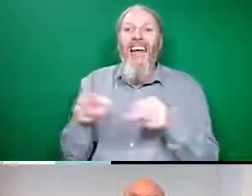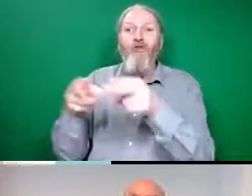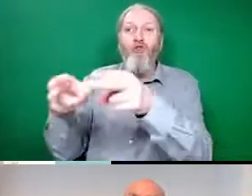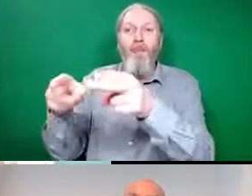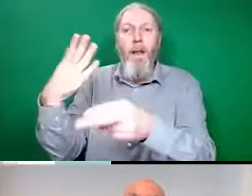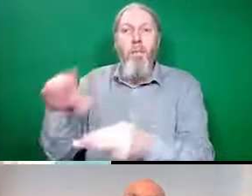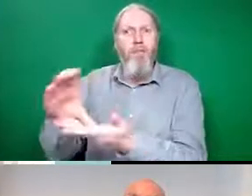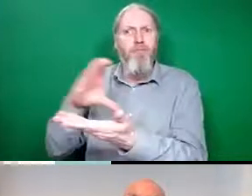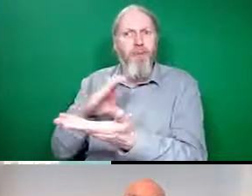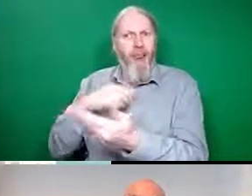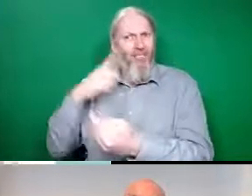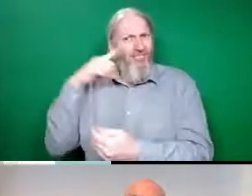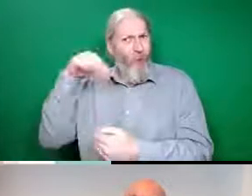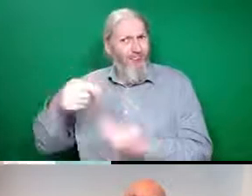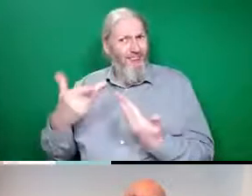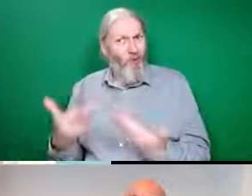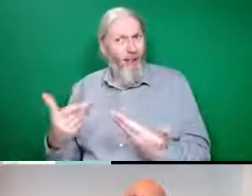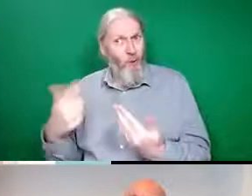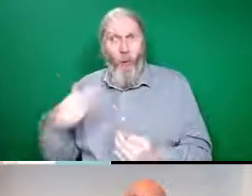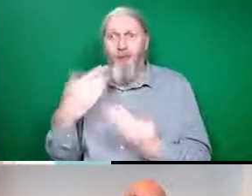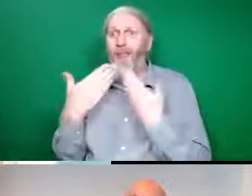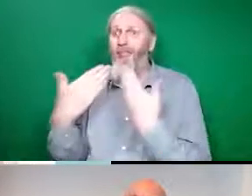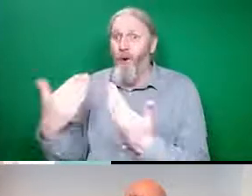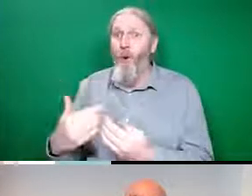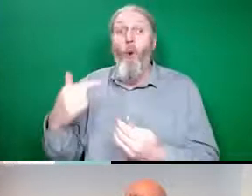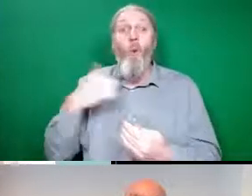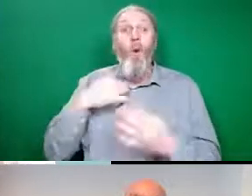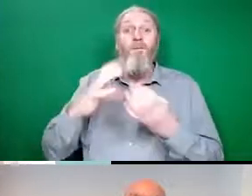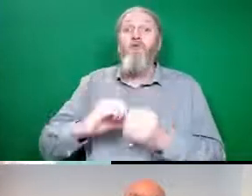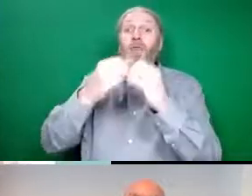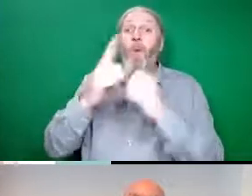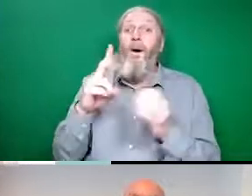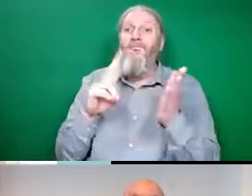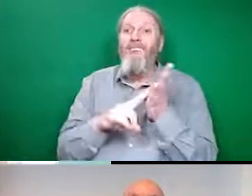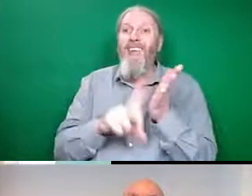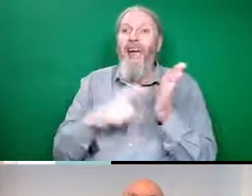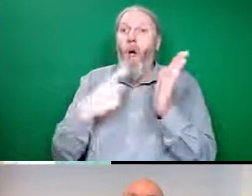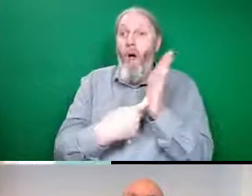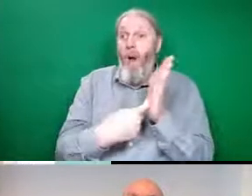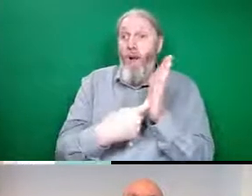It was called Open lab. We have also installed eight latter ambitious murals